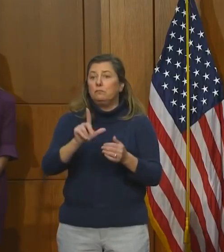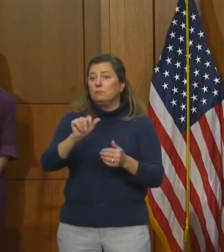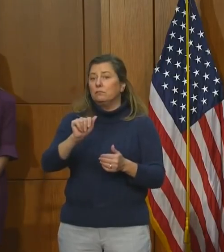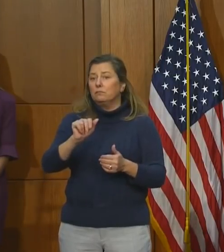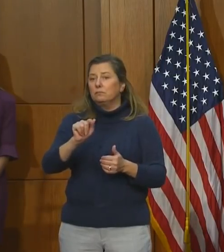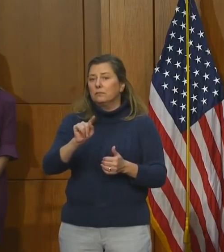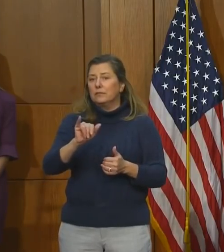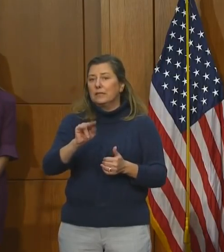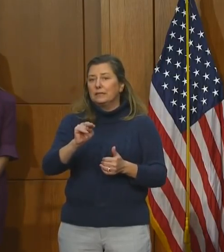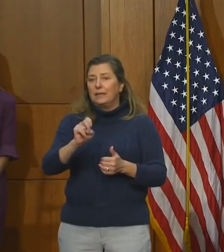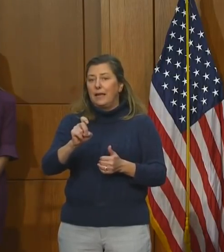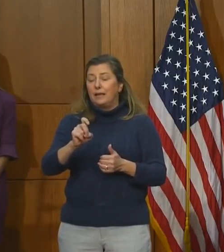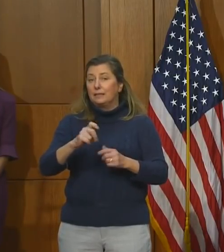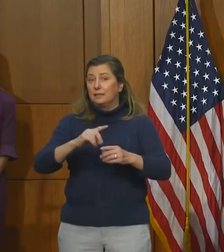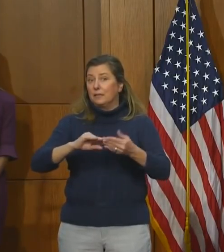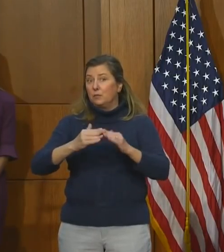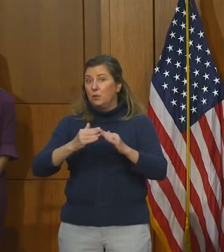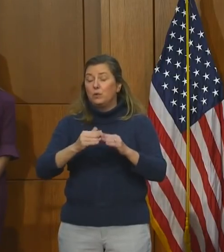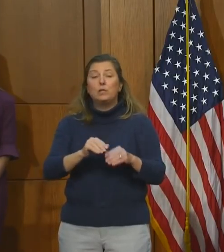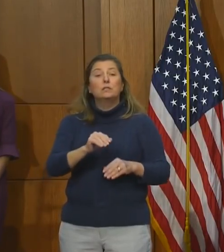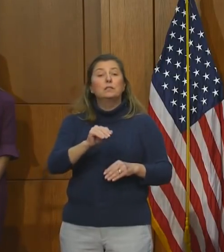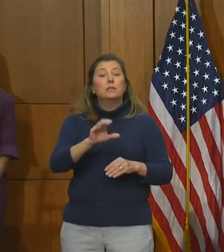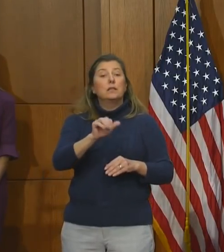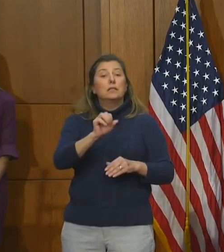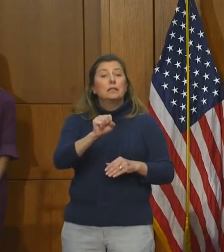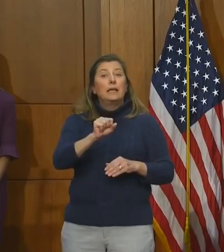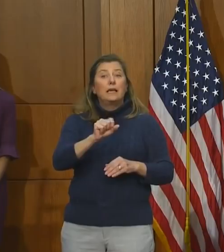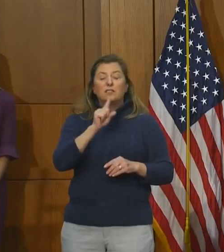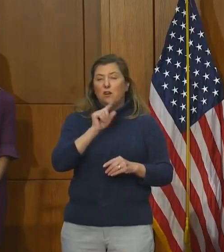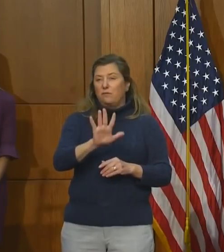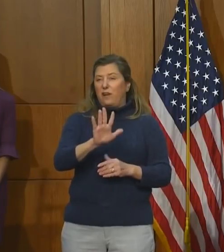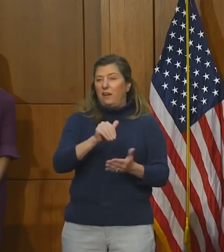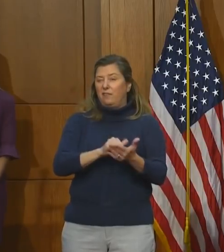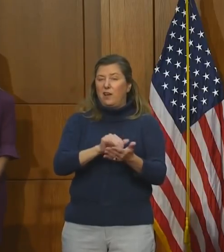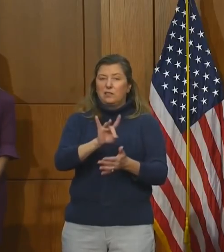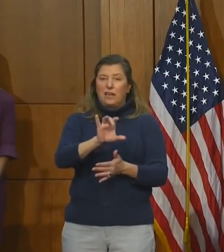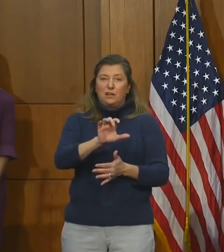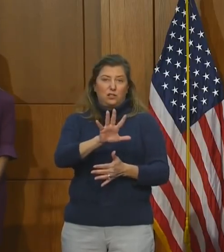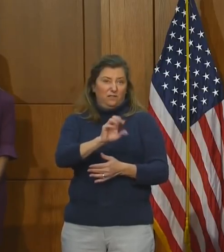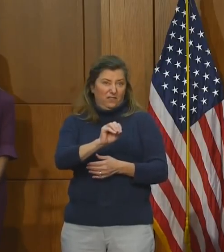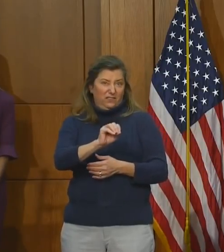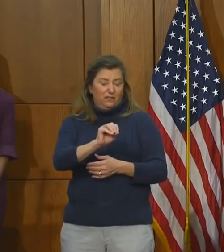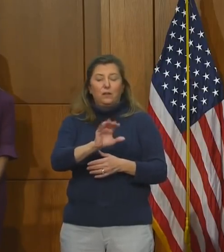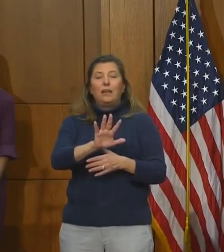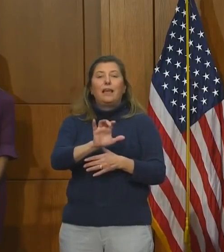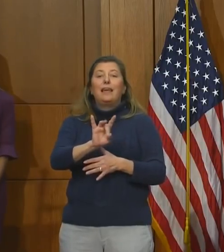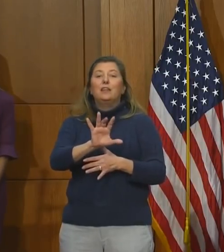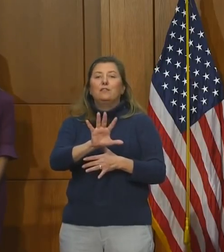26% OF THE DUST FOR WHICH WE HAVE THAT. AND DEMOGRAPHIC INFORMATION FOR LATIN NEXT-